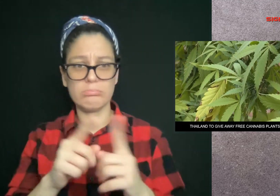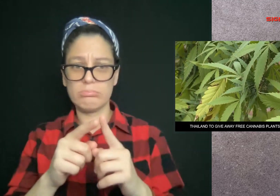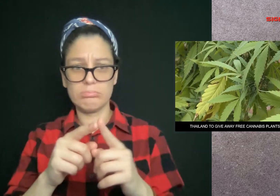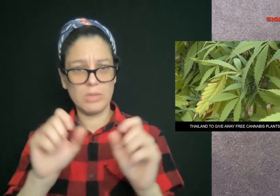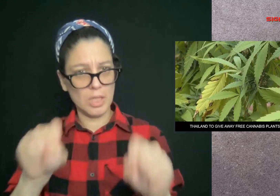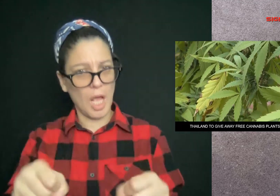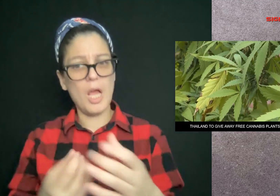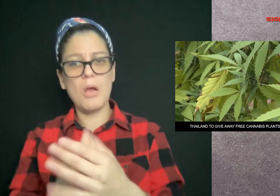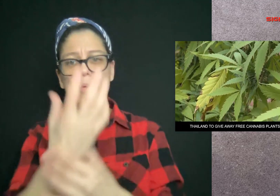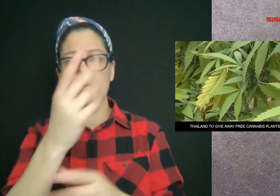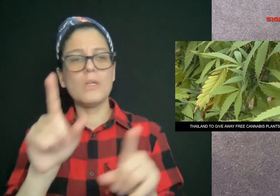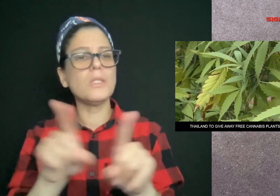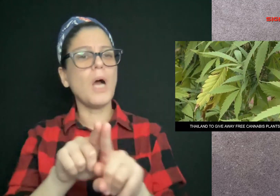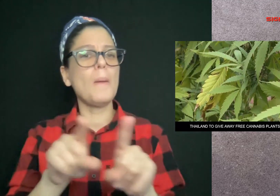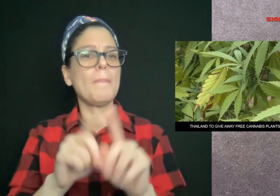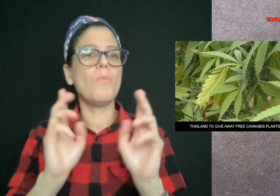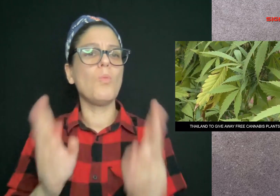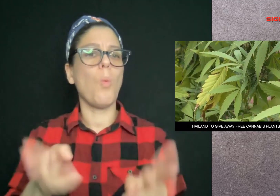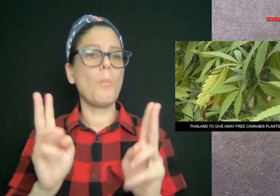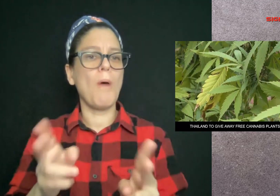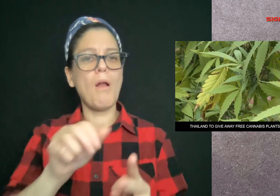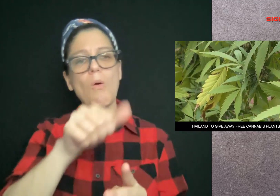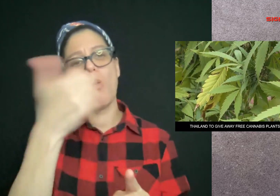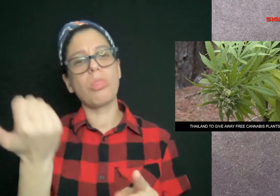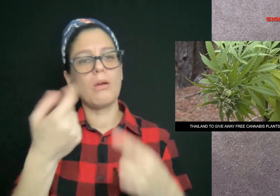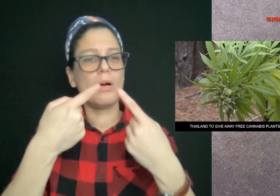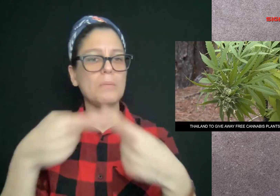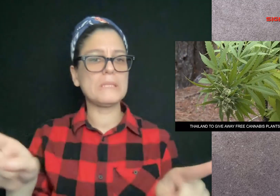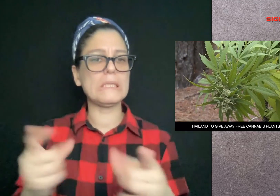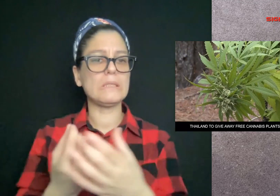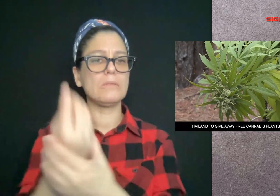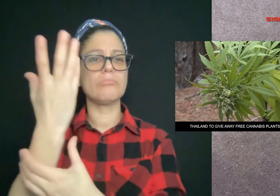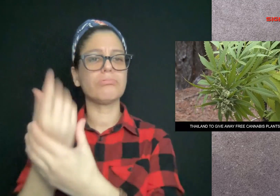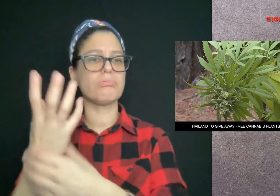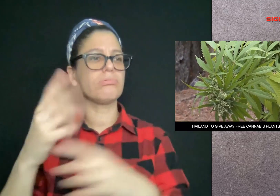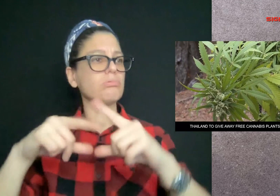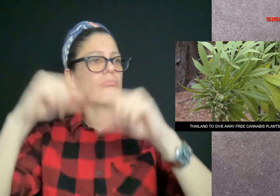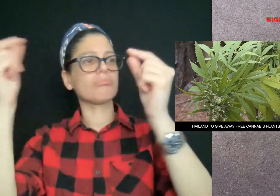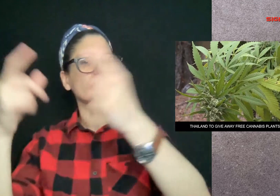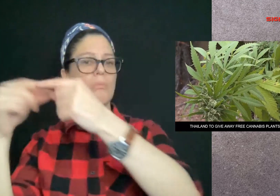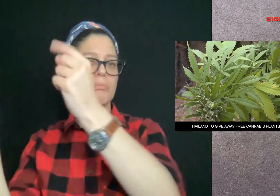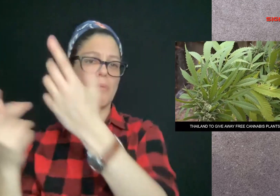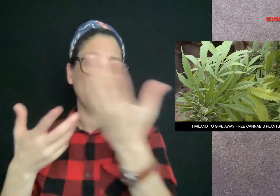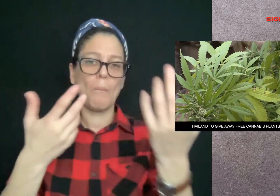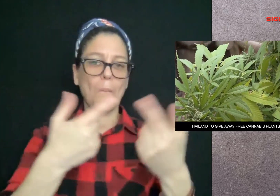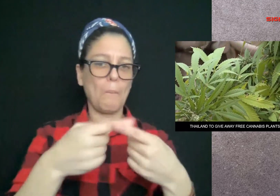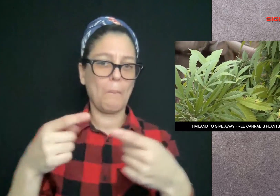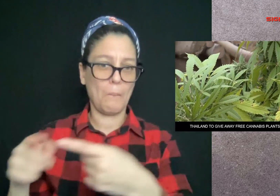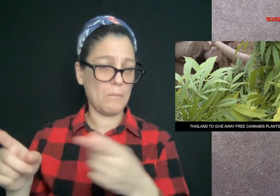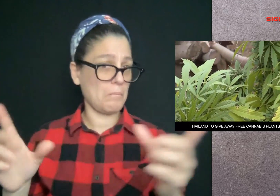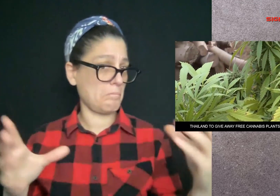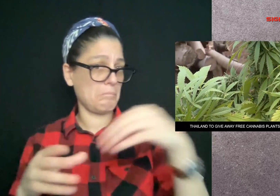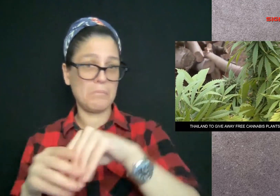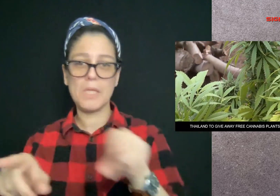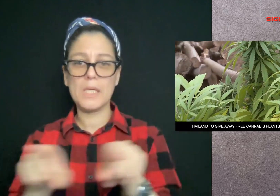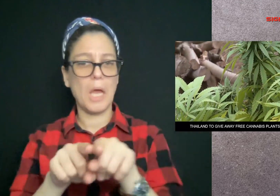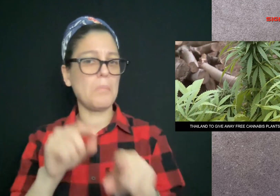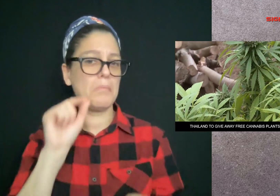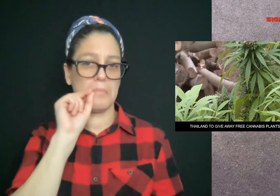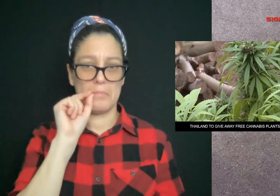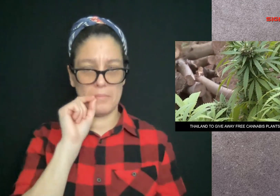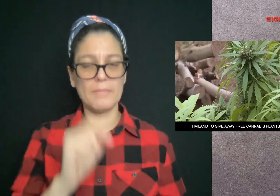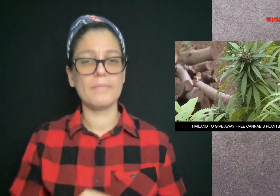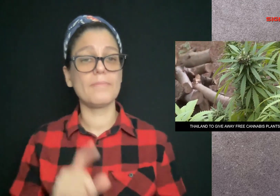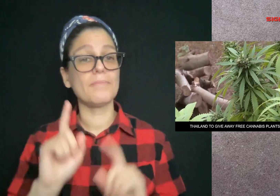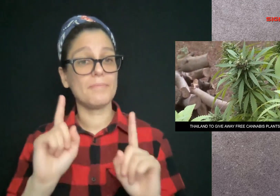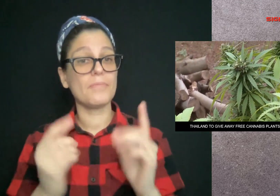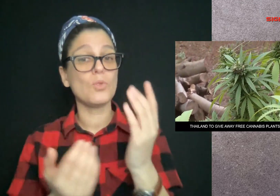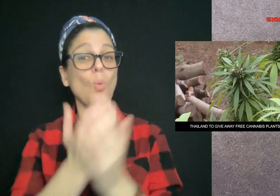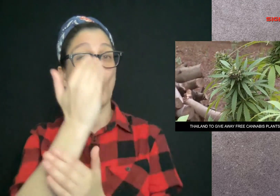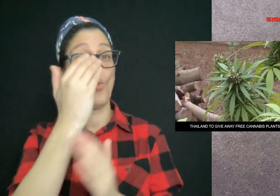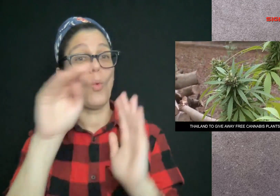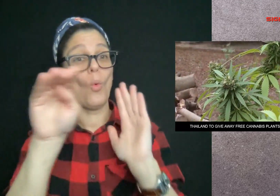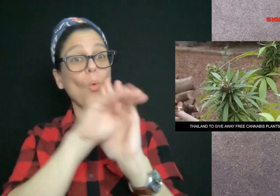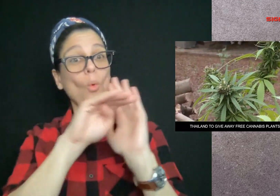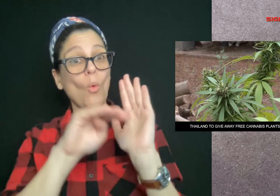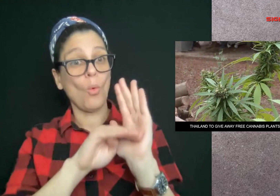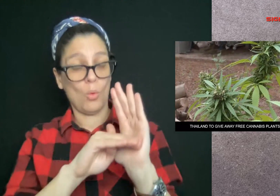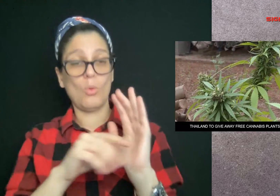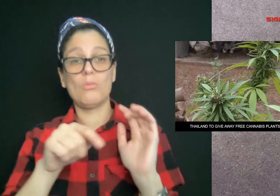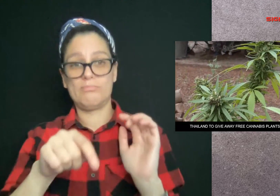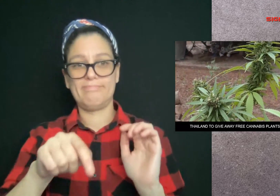in a Facebook post he said he wants marijuana to be grown like household crops